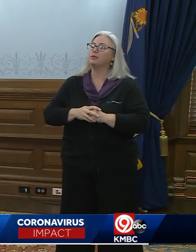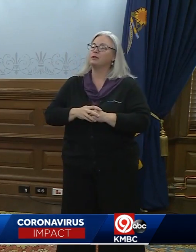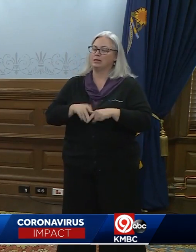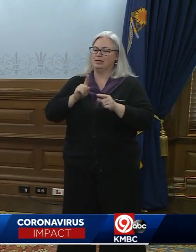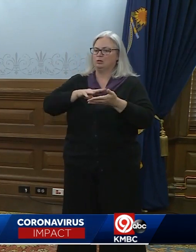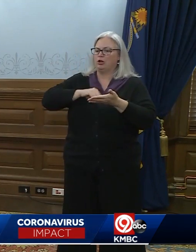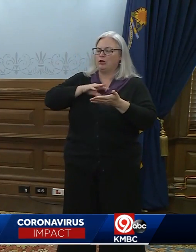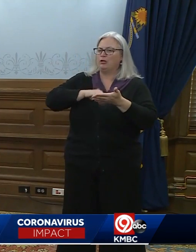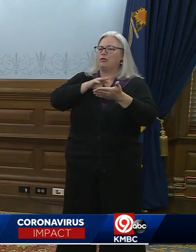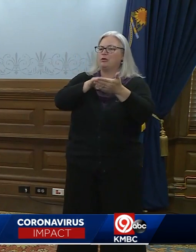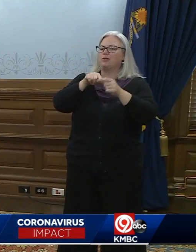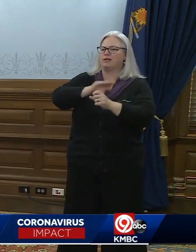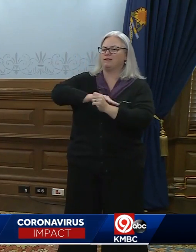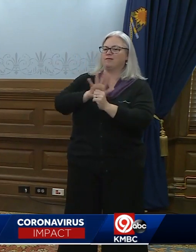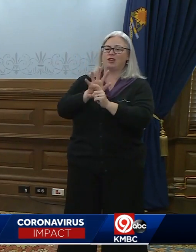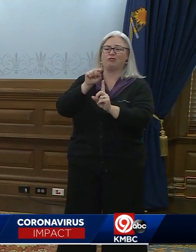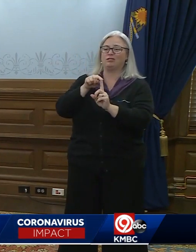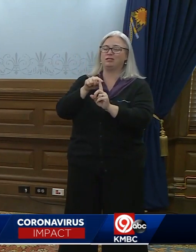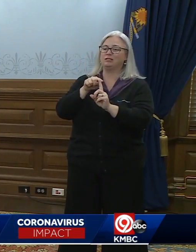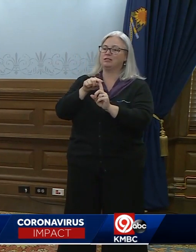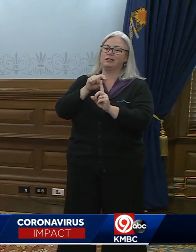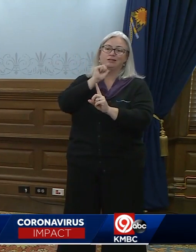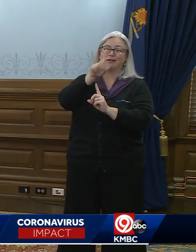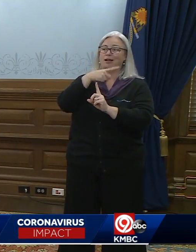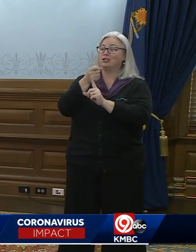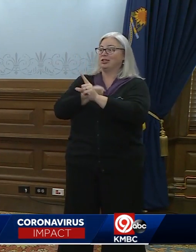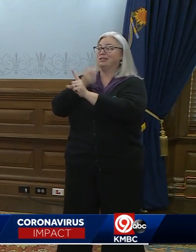EACH DAY FOUR DAYS IN A ROW.